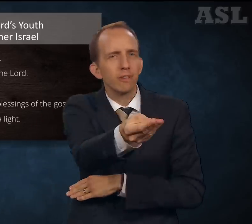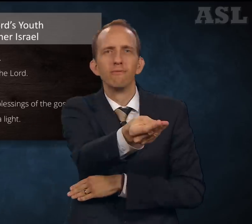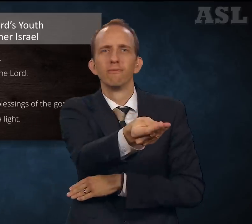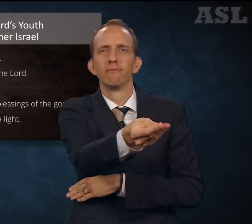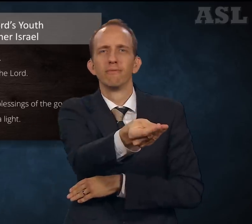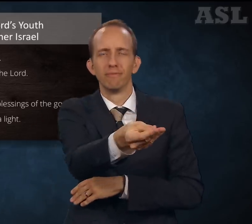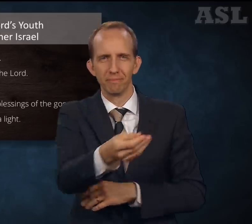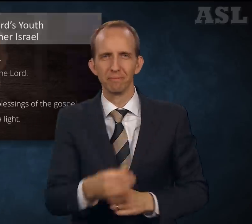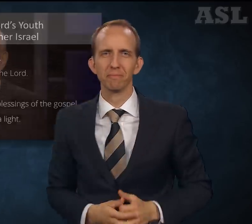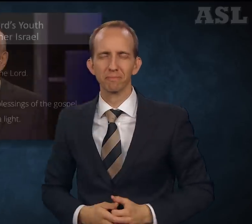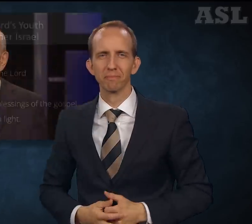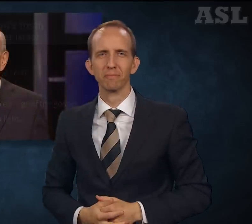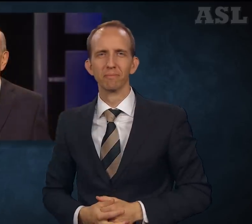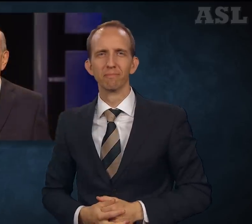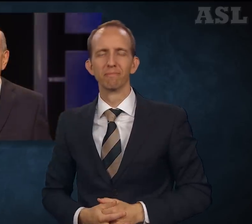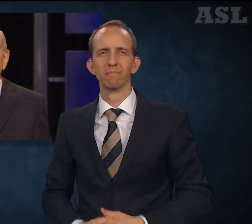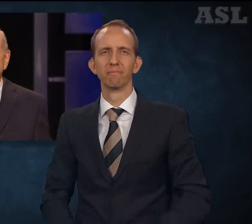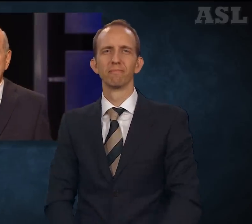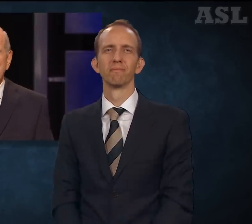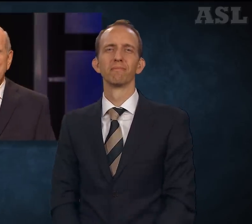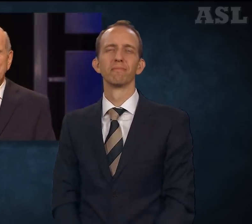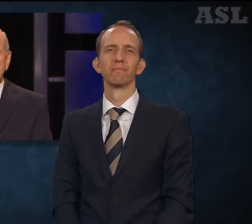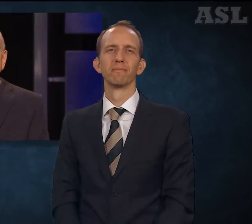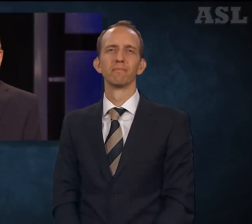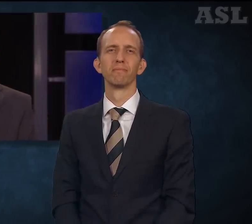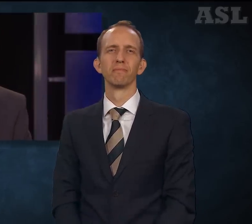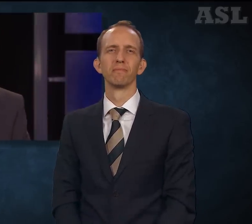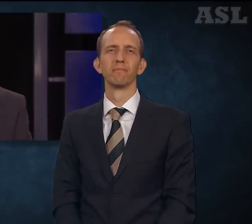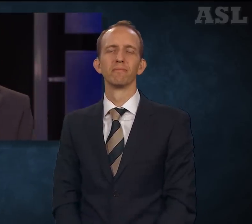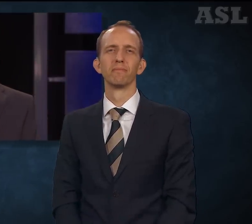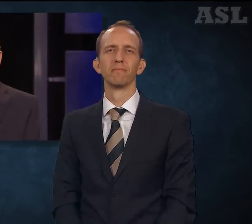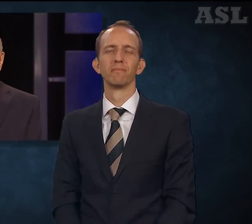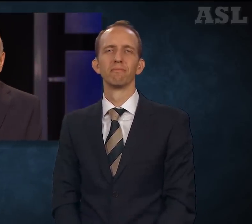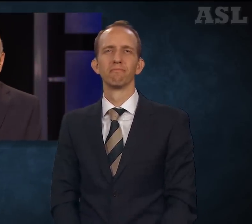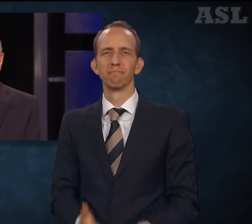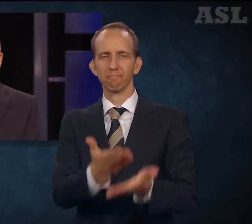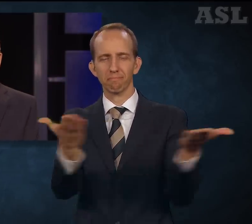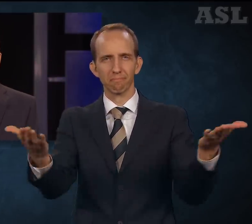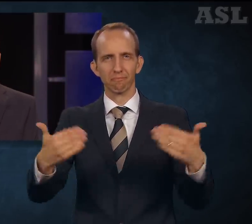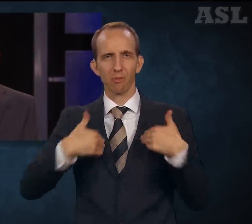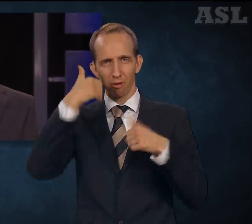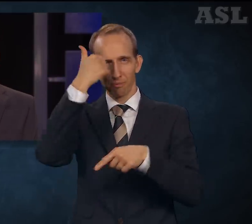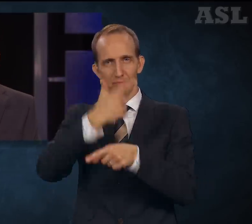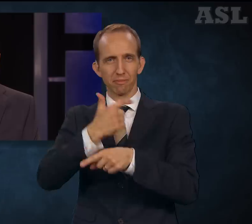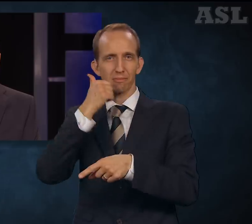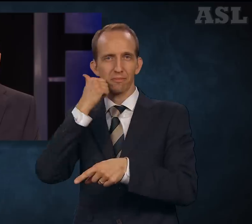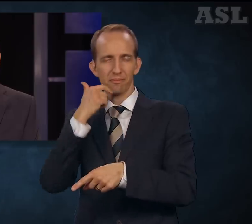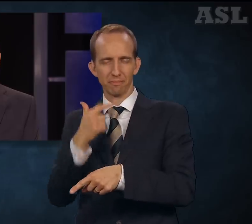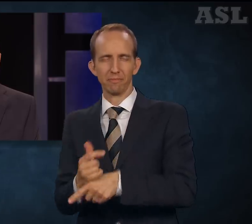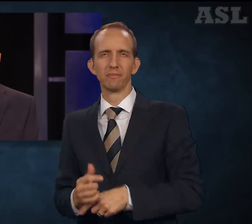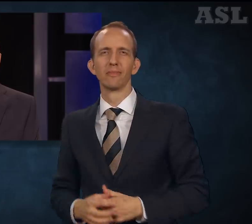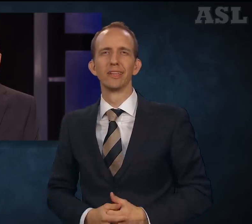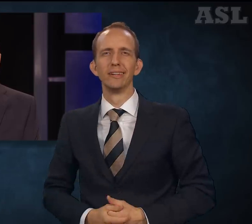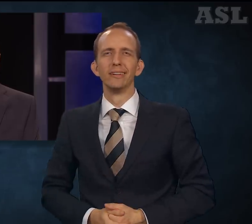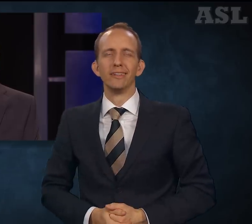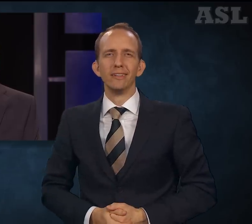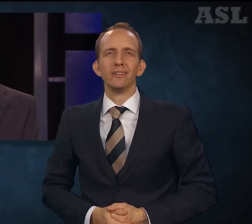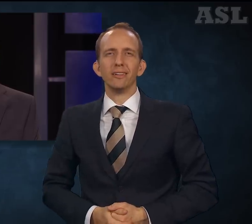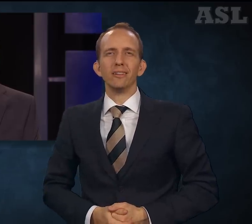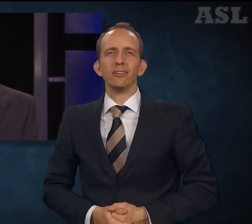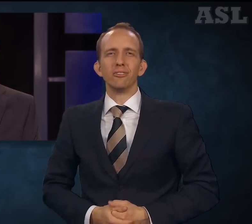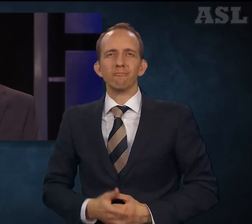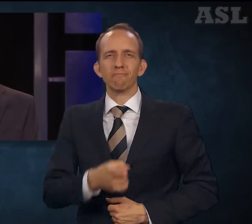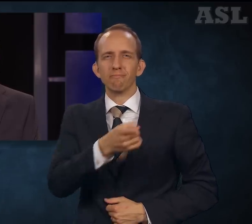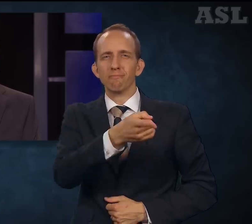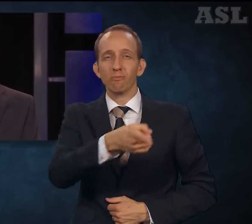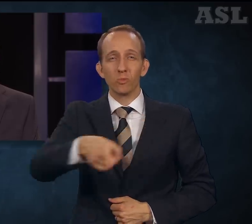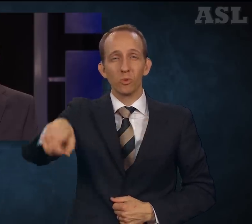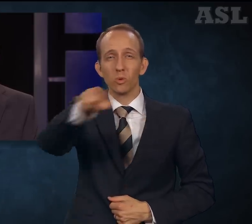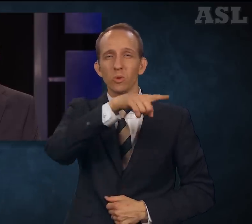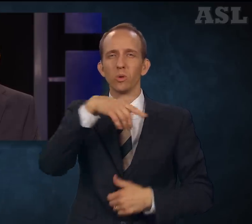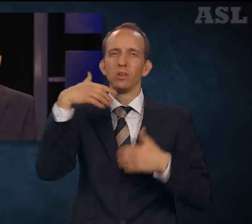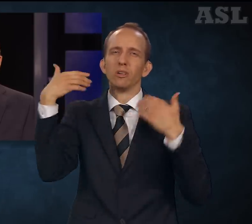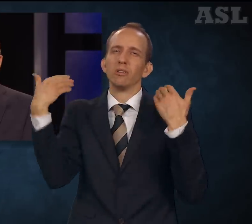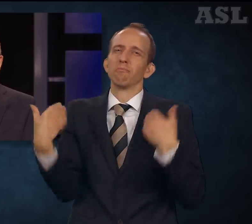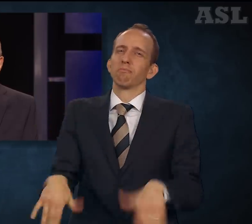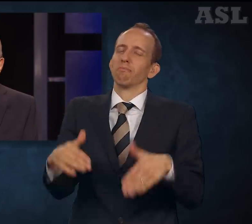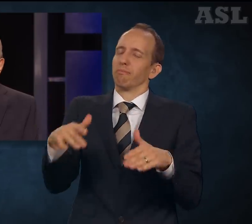THE BOOKLET, FOR THE STRENGTH